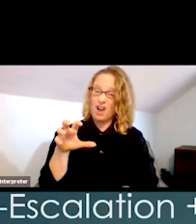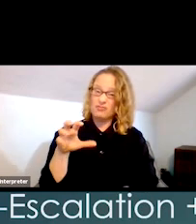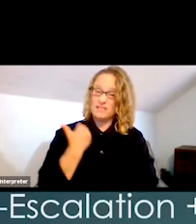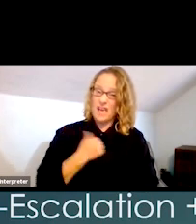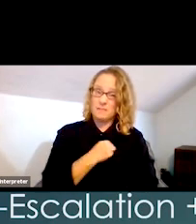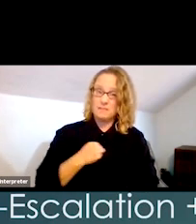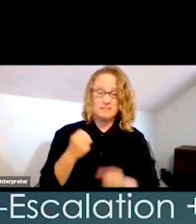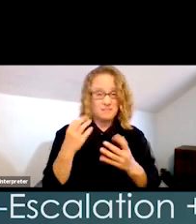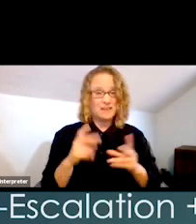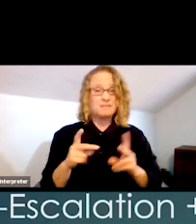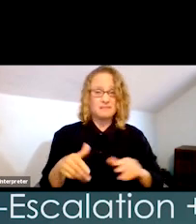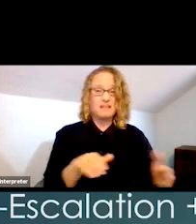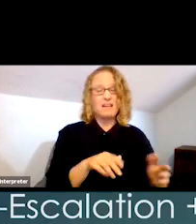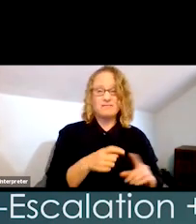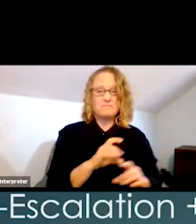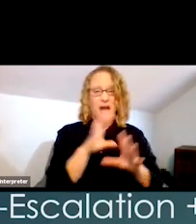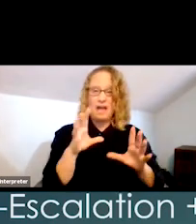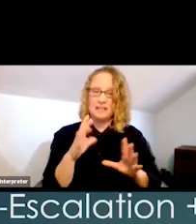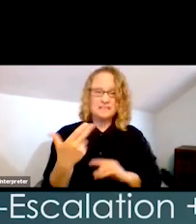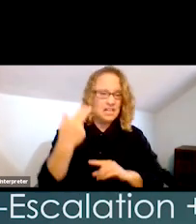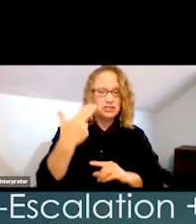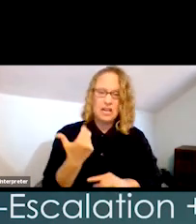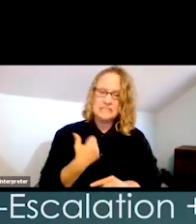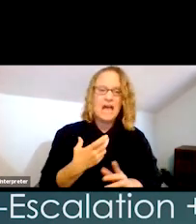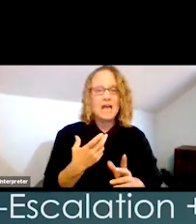during gang-related conflict.